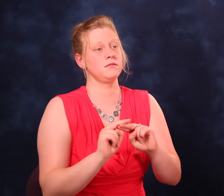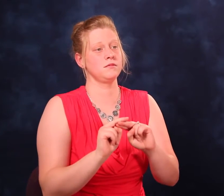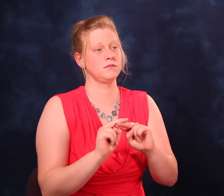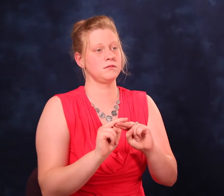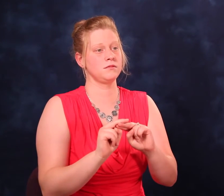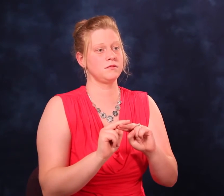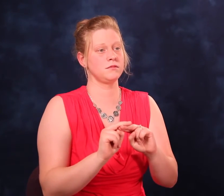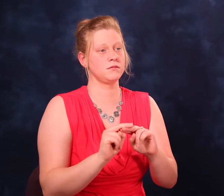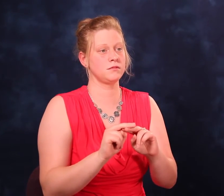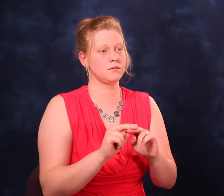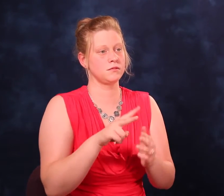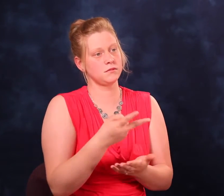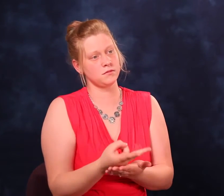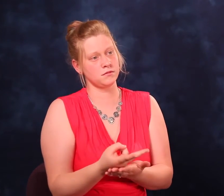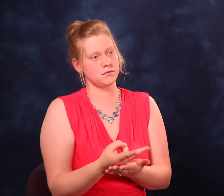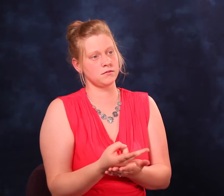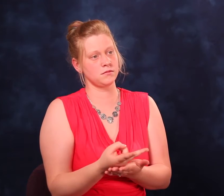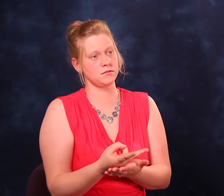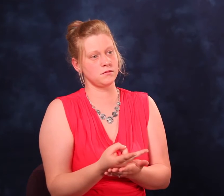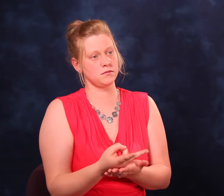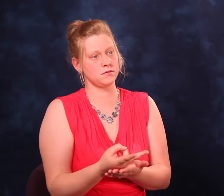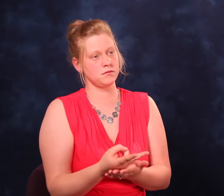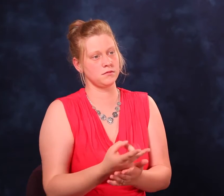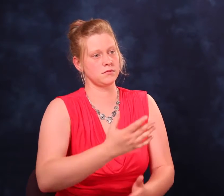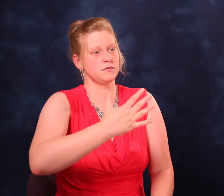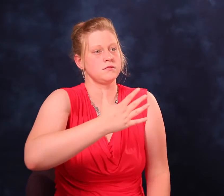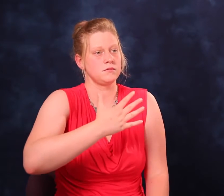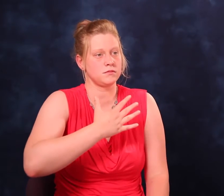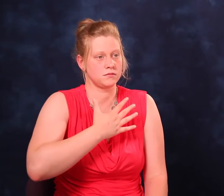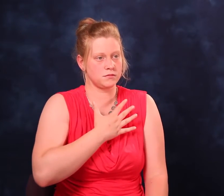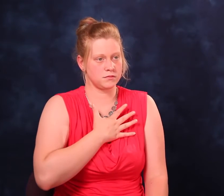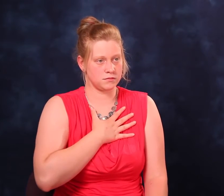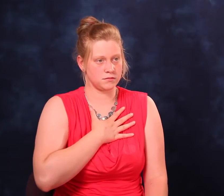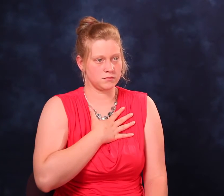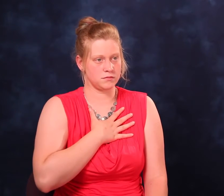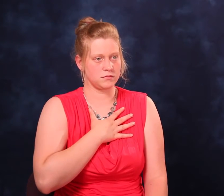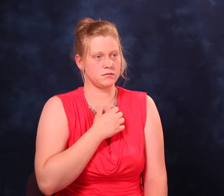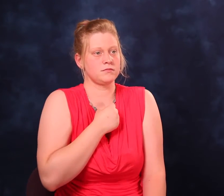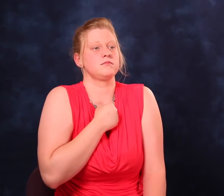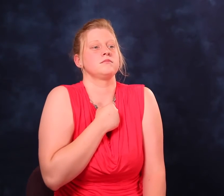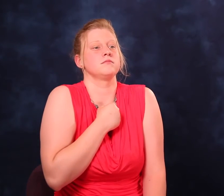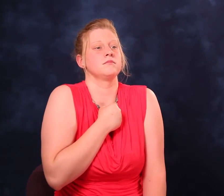Sit down. Lie down. Breathe in.